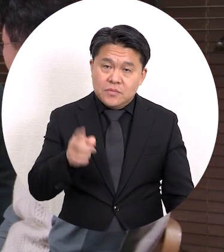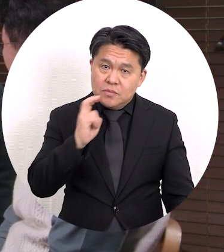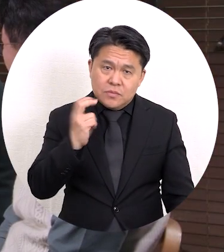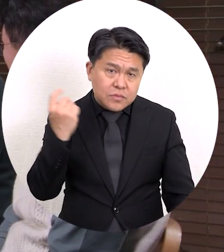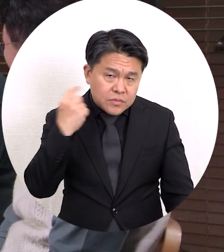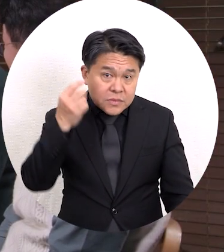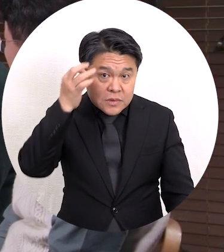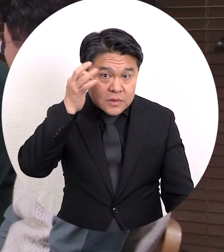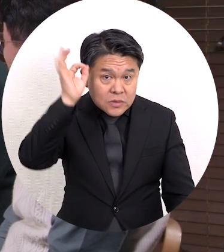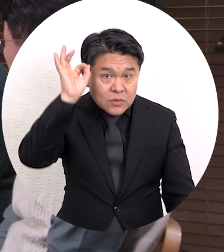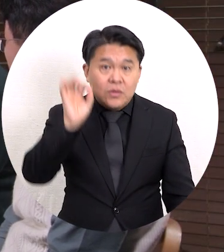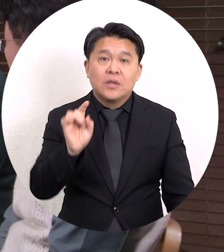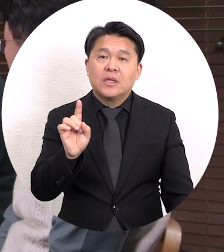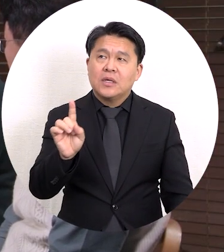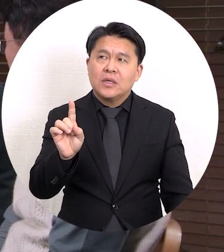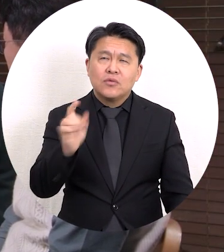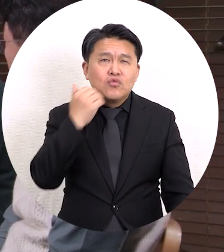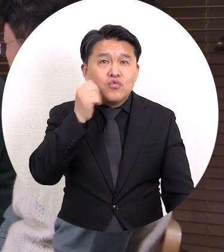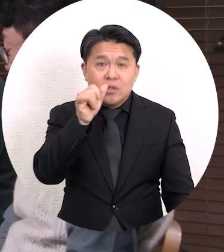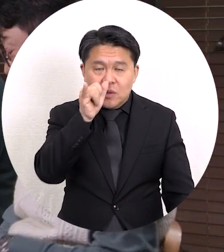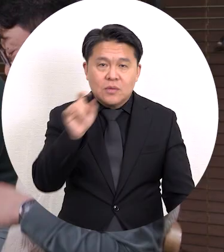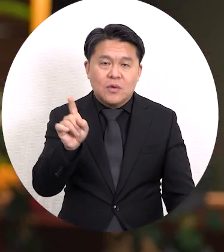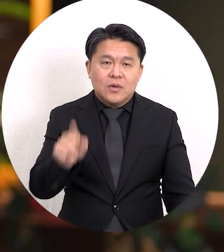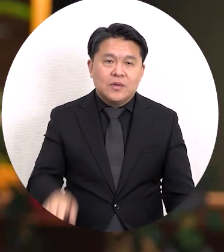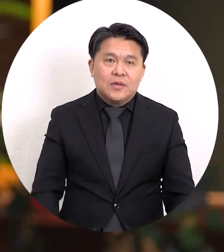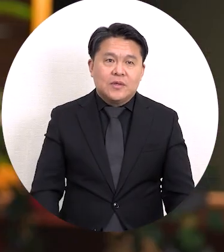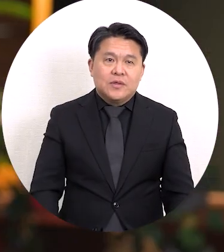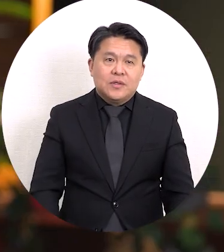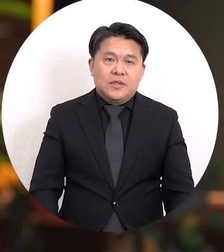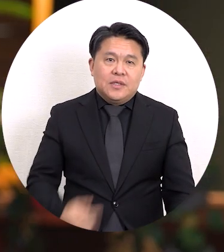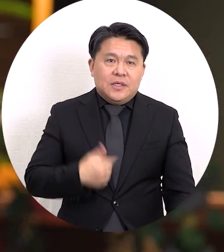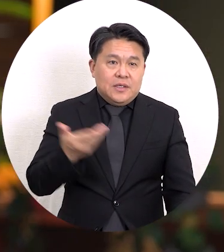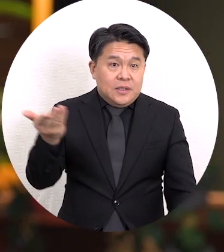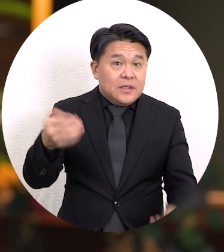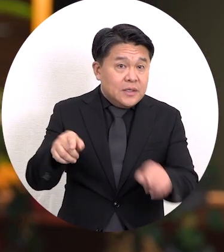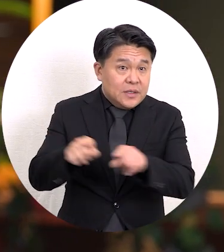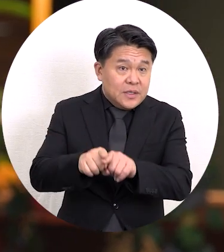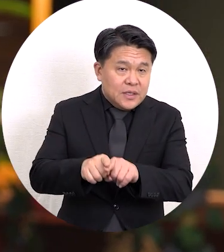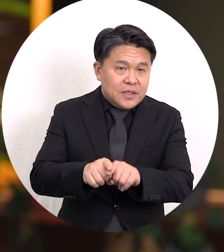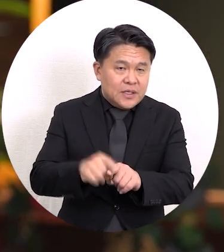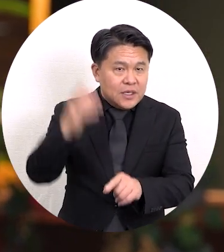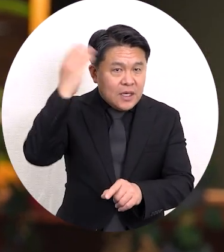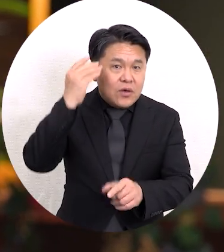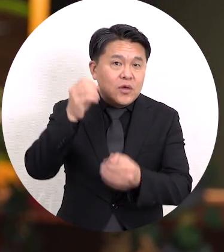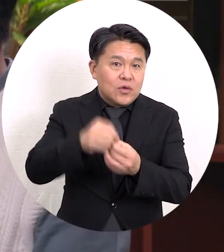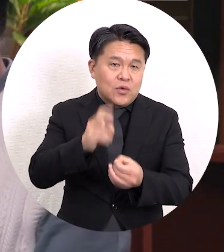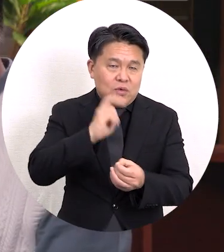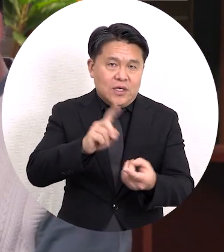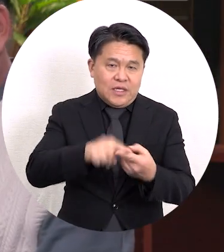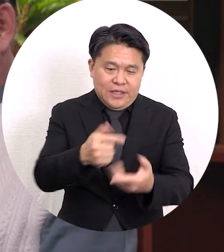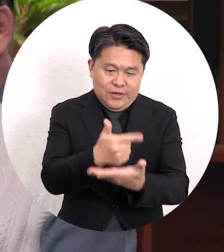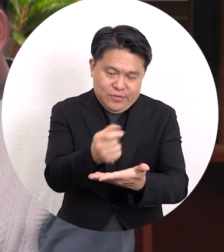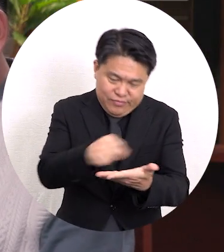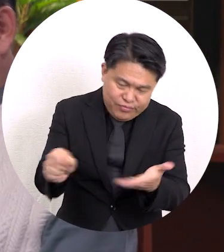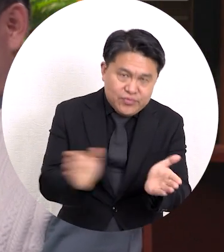when I think of Jongmyo Jeryeak. This senior is a psychologist, and I wrote a paper on traditional Korean music with this person.